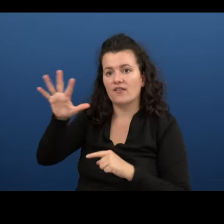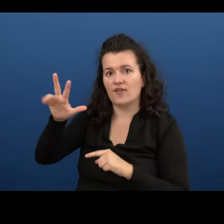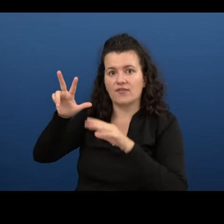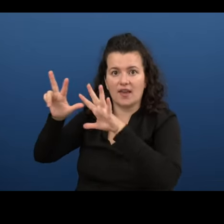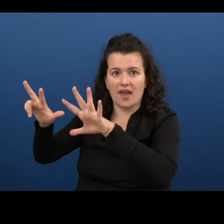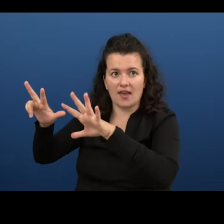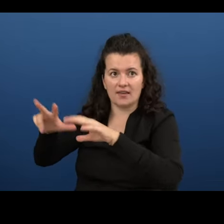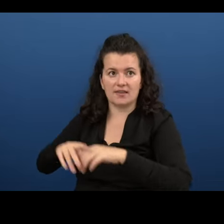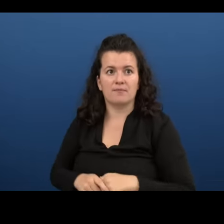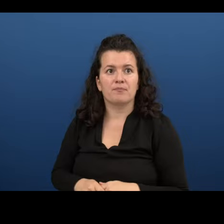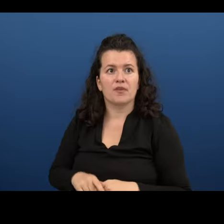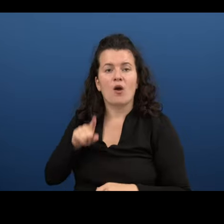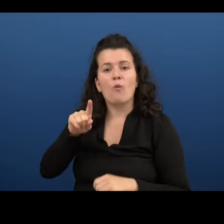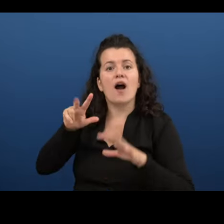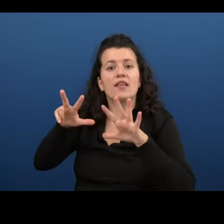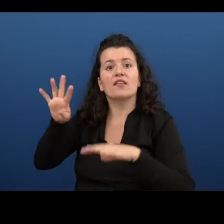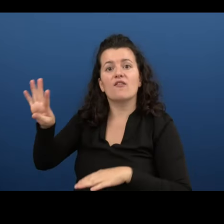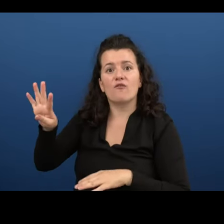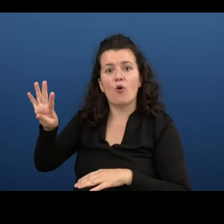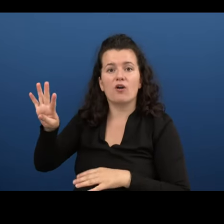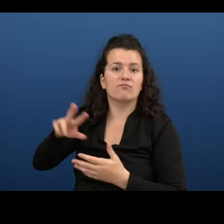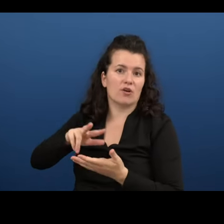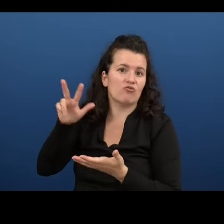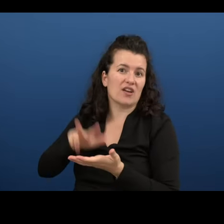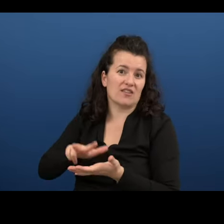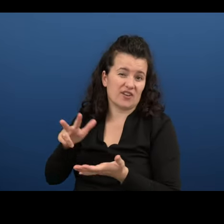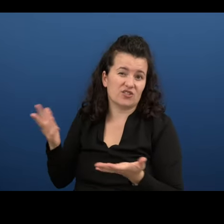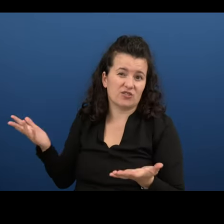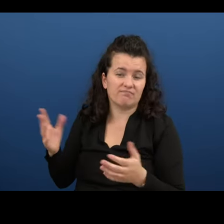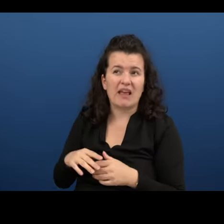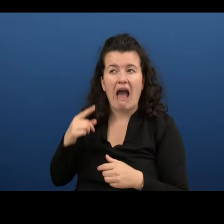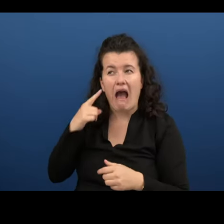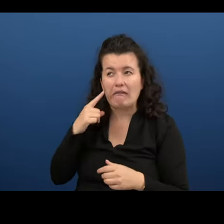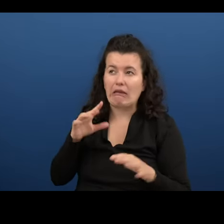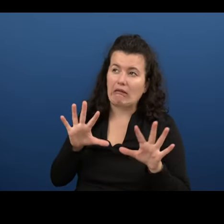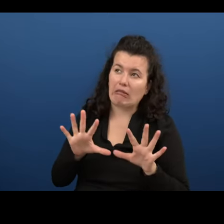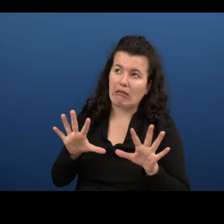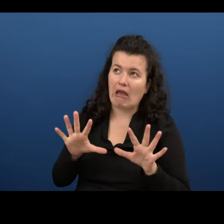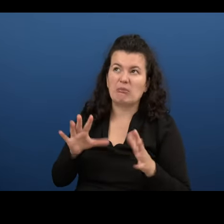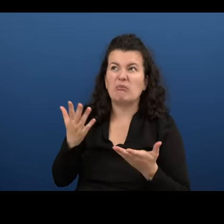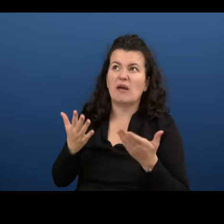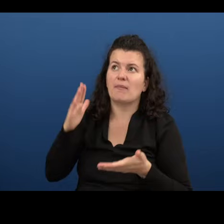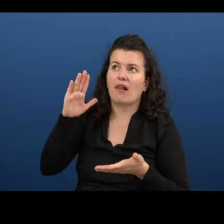notification. I think only about 10 or less than 10.